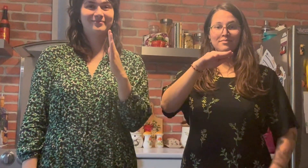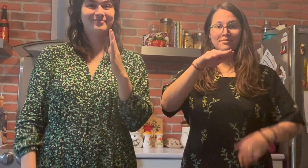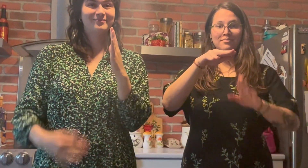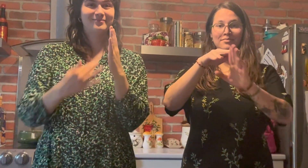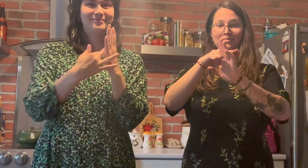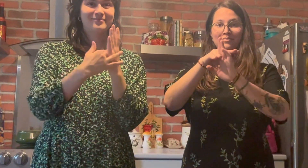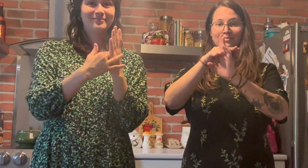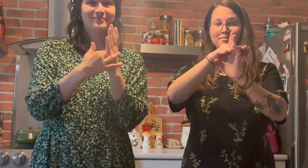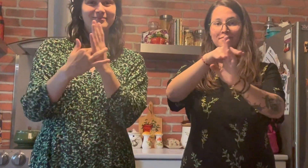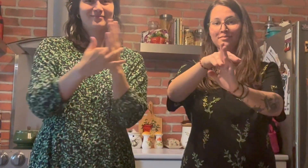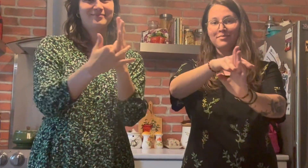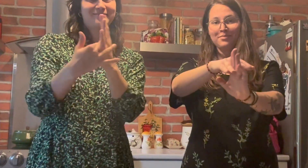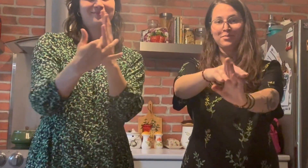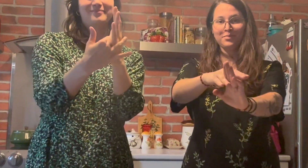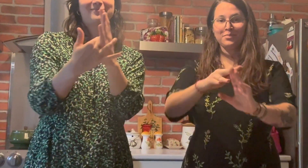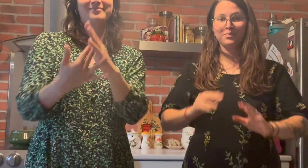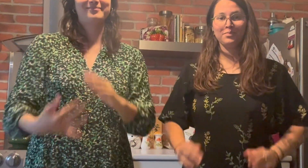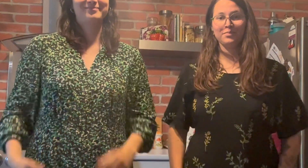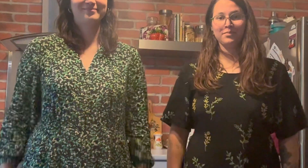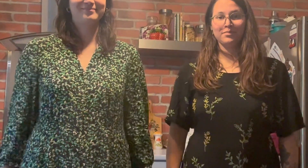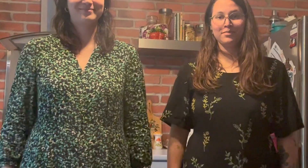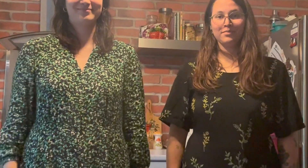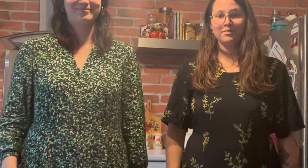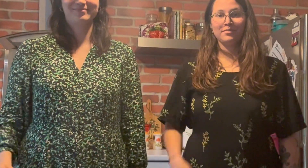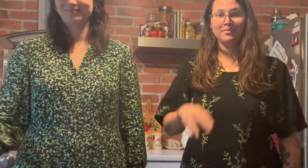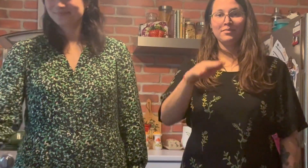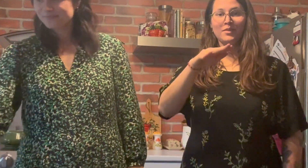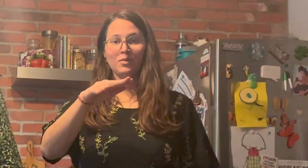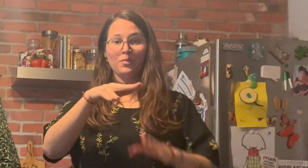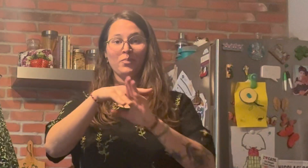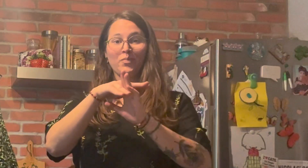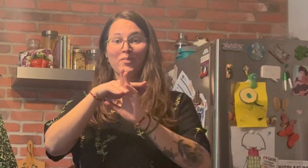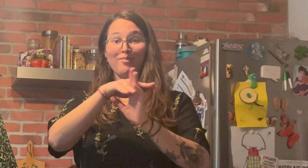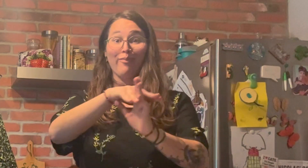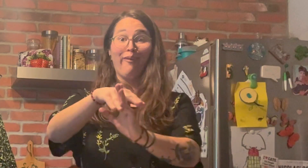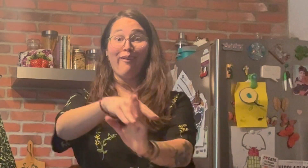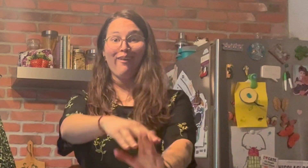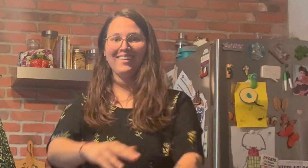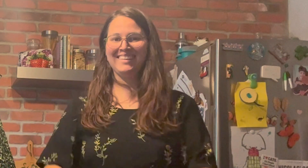Keeping hands connected, move them forward in a side-to-side wave pattern.